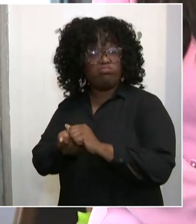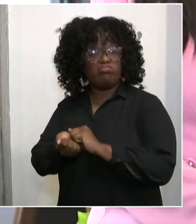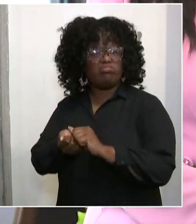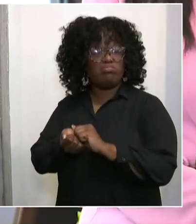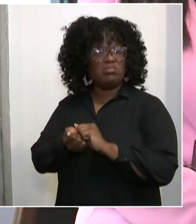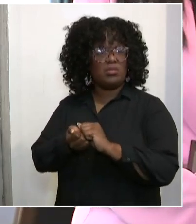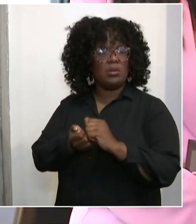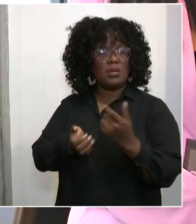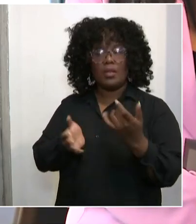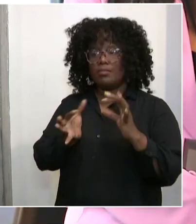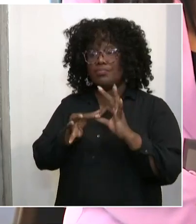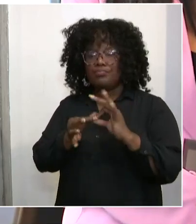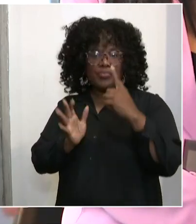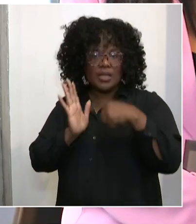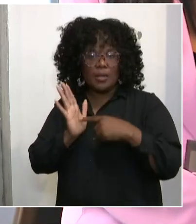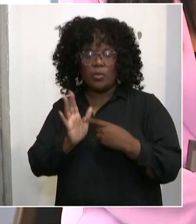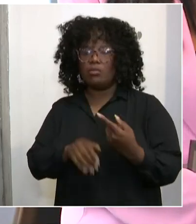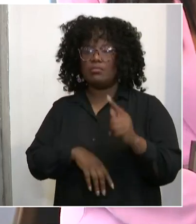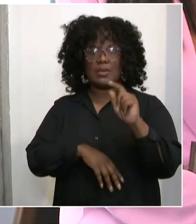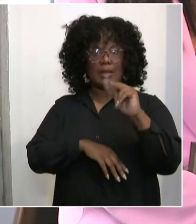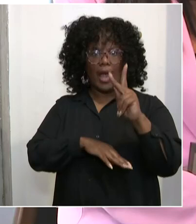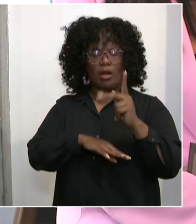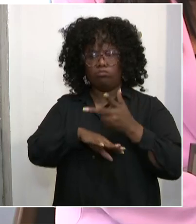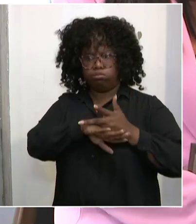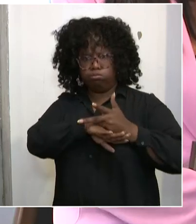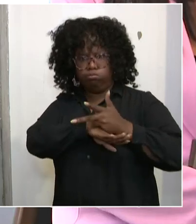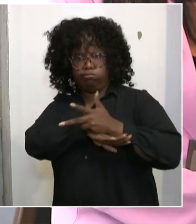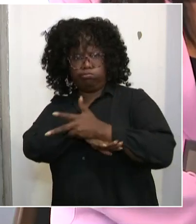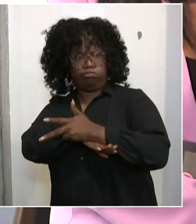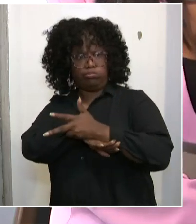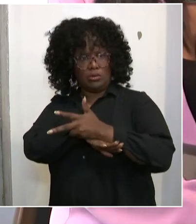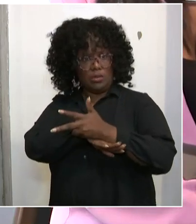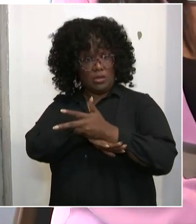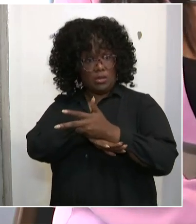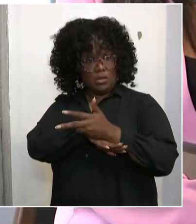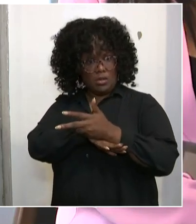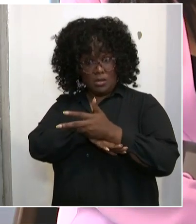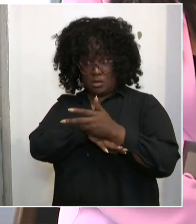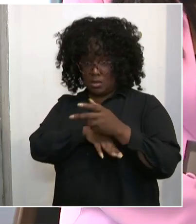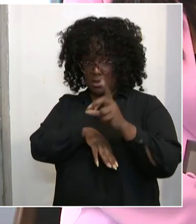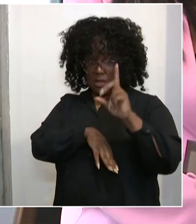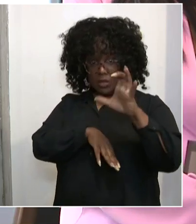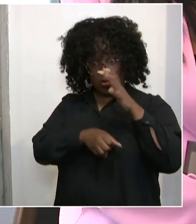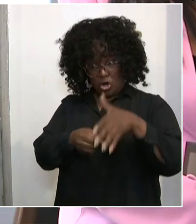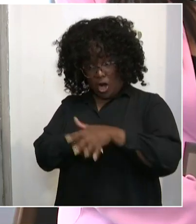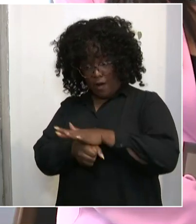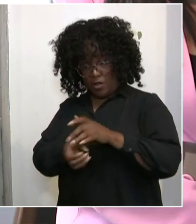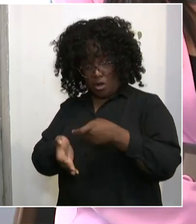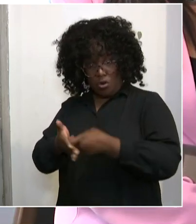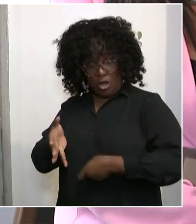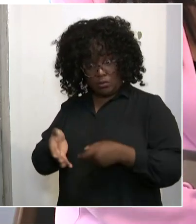Listen, we worked really hard to get our roads in the state of good repair and